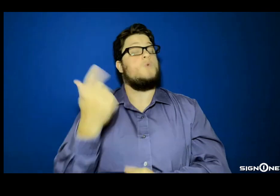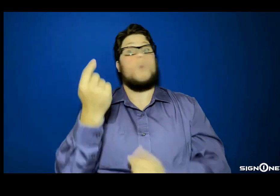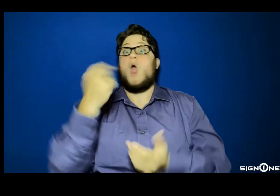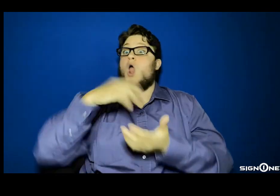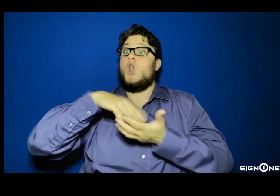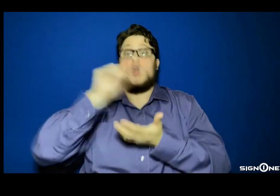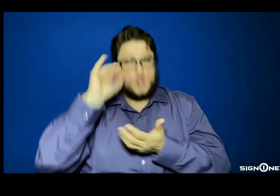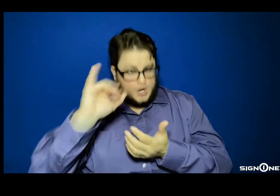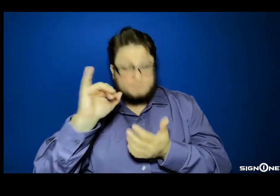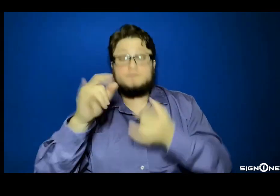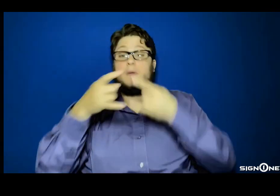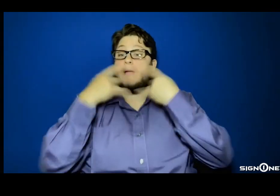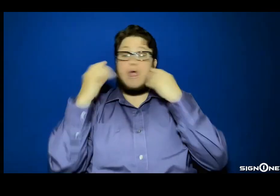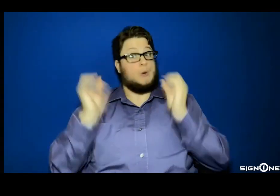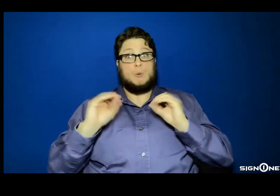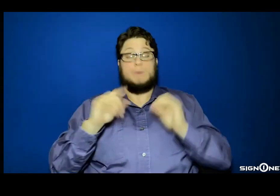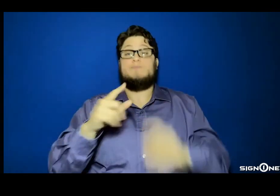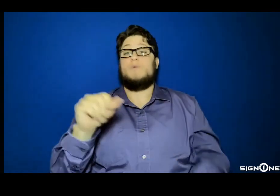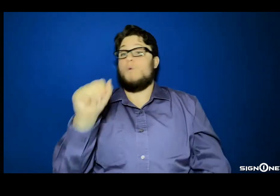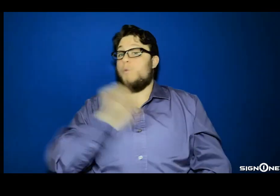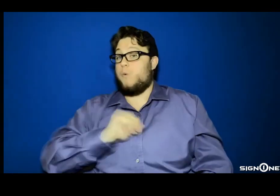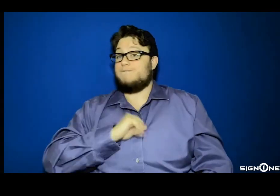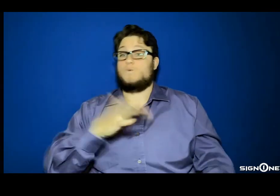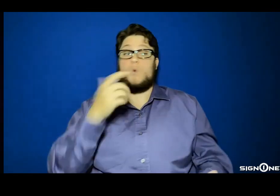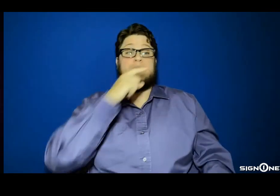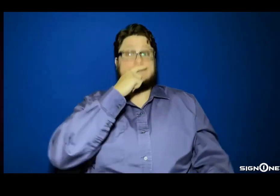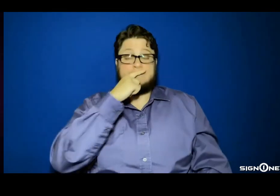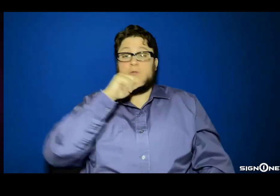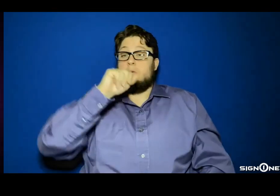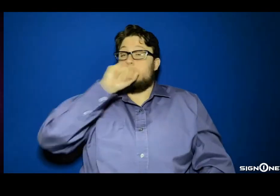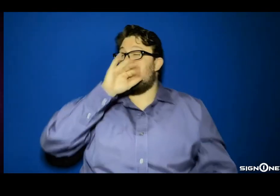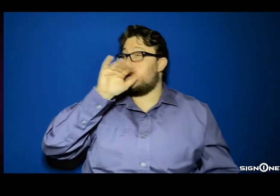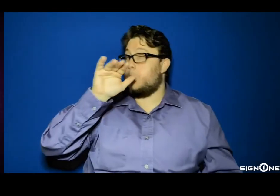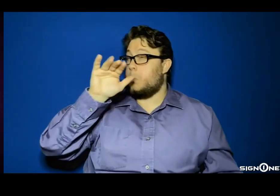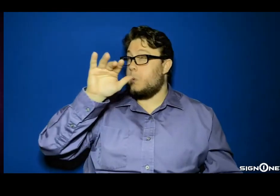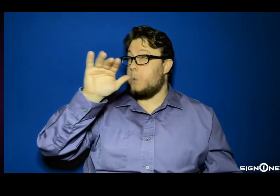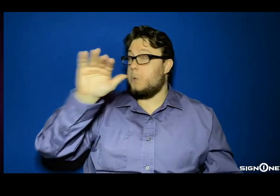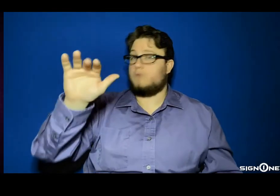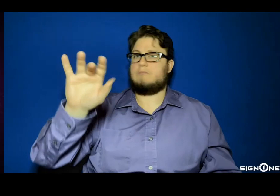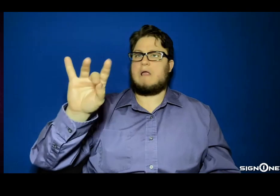Here's what they found out: droplets from an uncovered cough or sneeze were able to